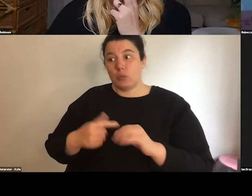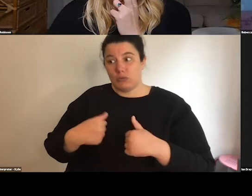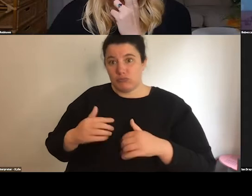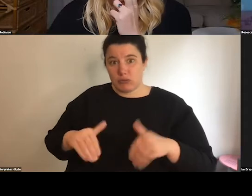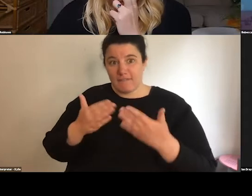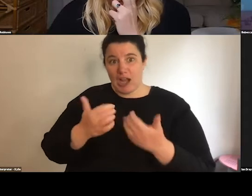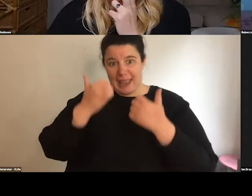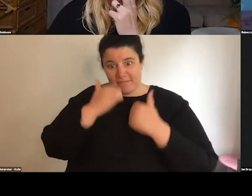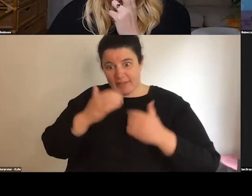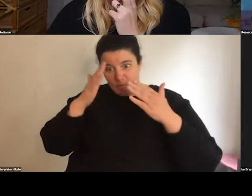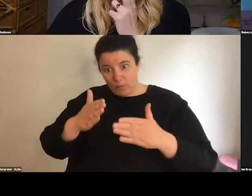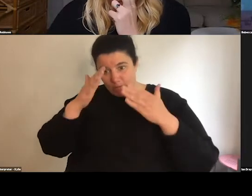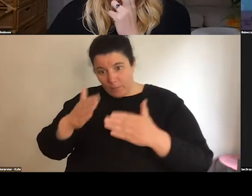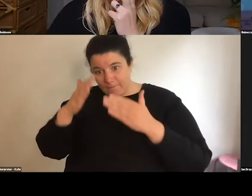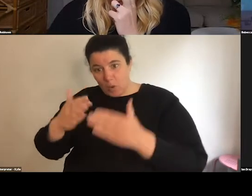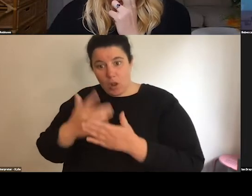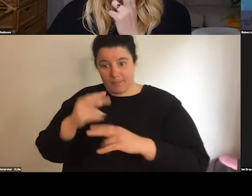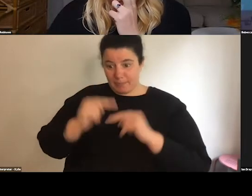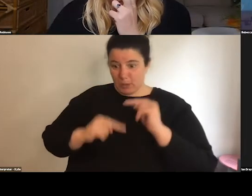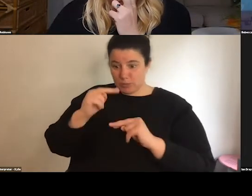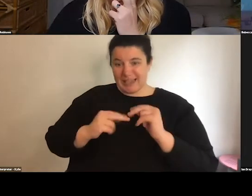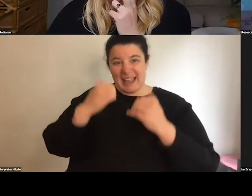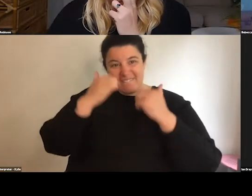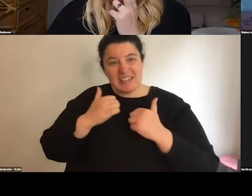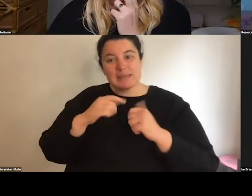and there is a lot of building evidence but it's also